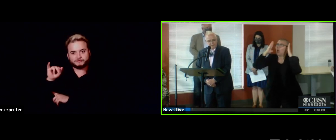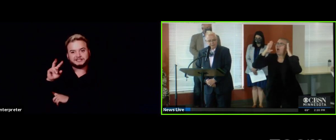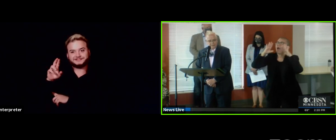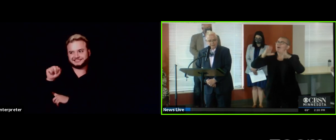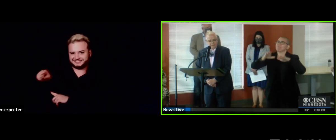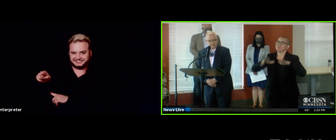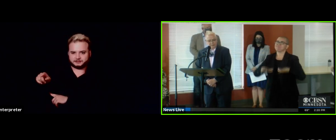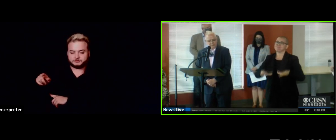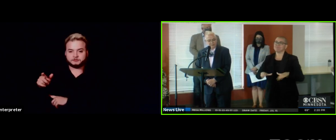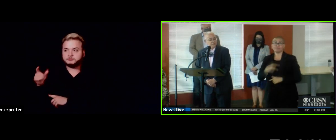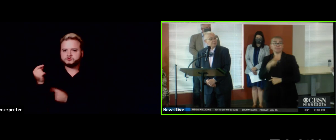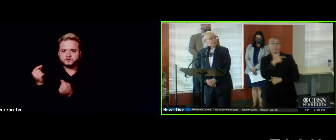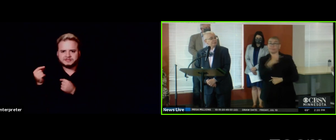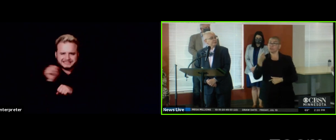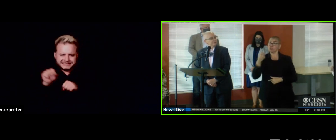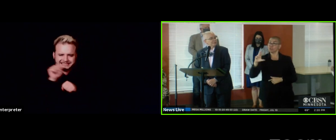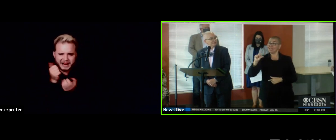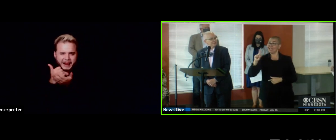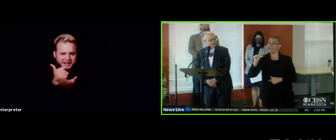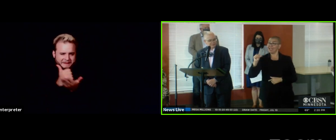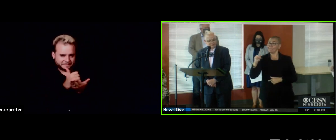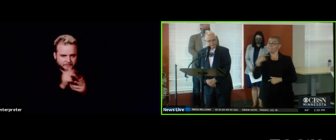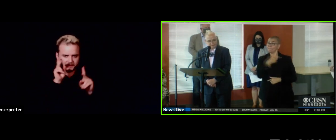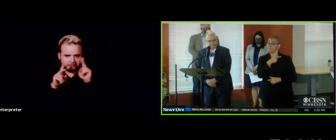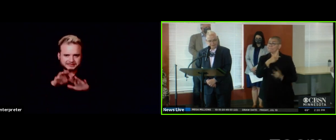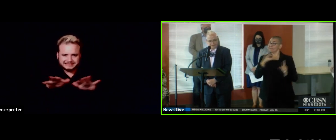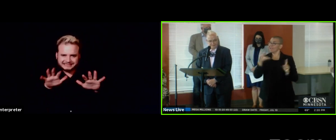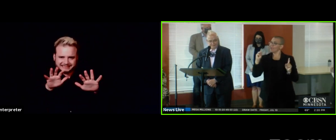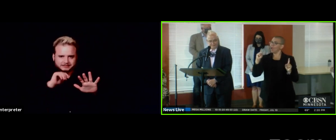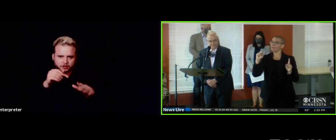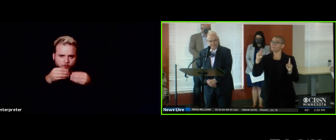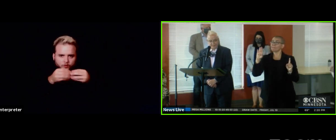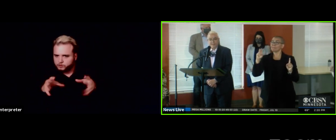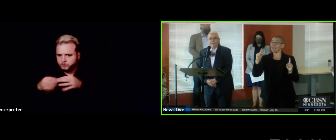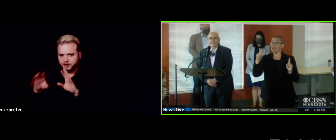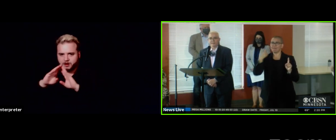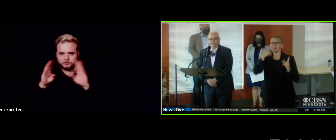Communities for creating such beautiful apartments that people can afford here. We are in North